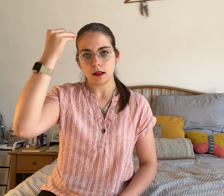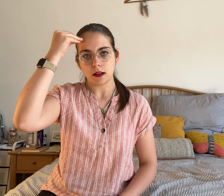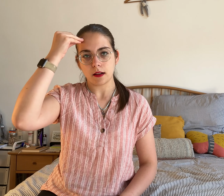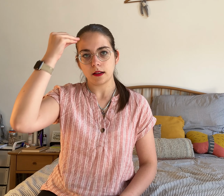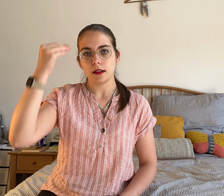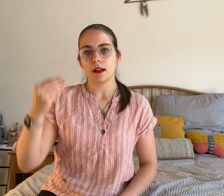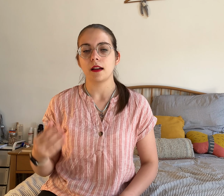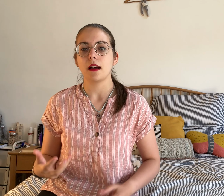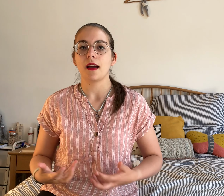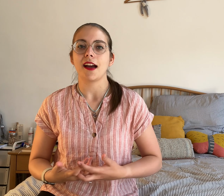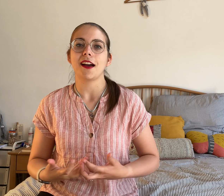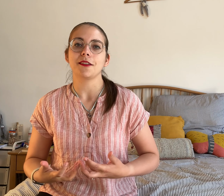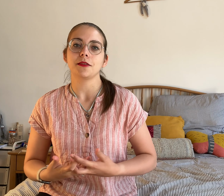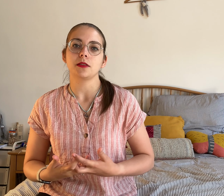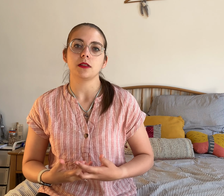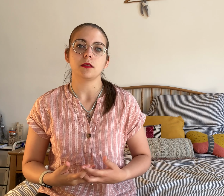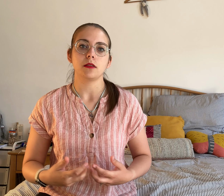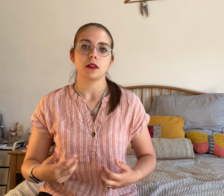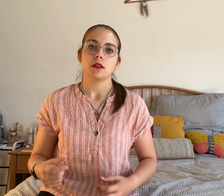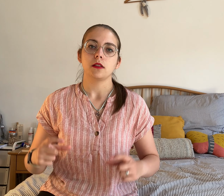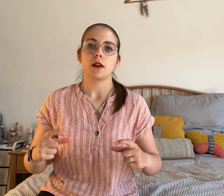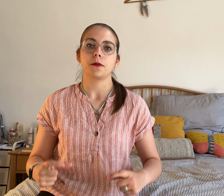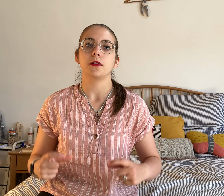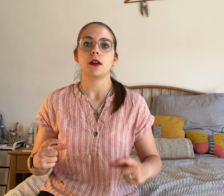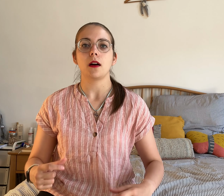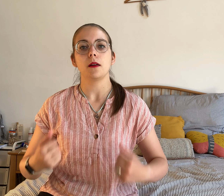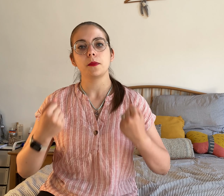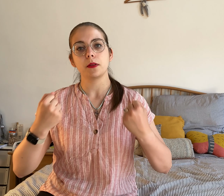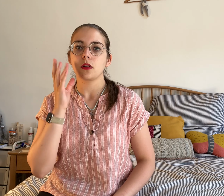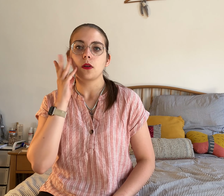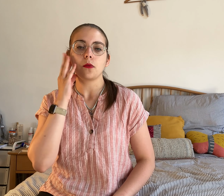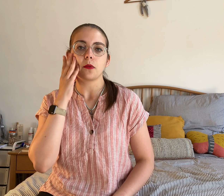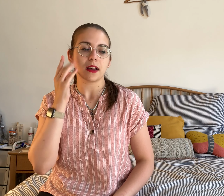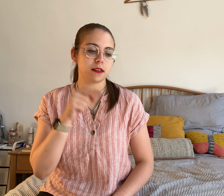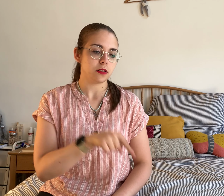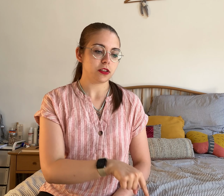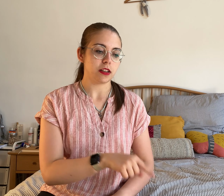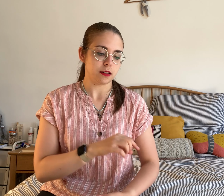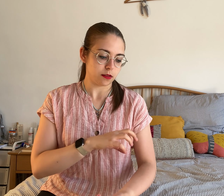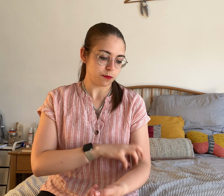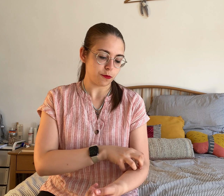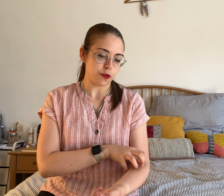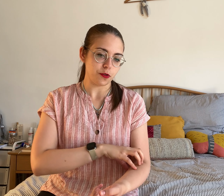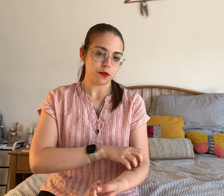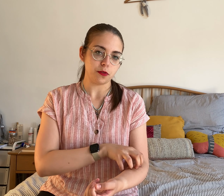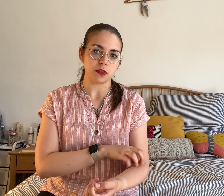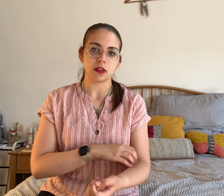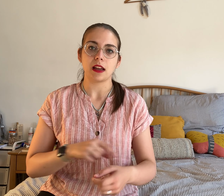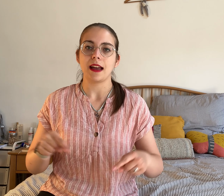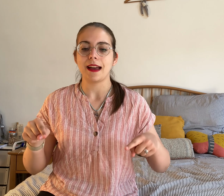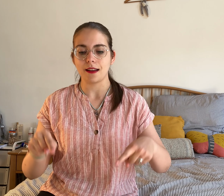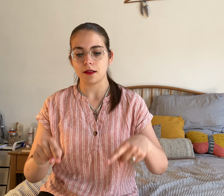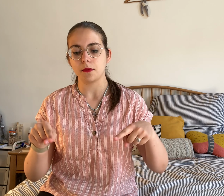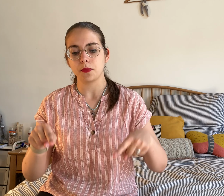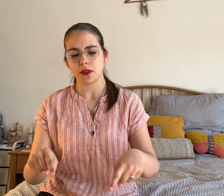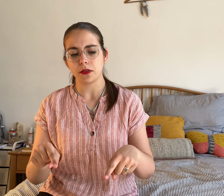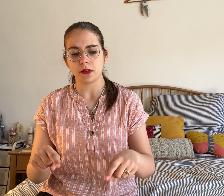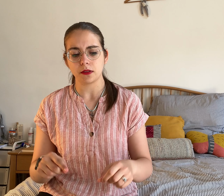learn but learns how to toughen up when she's bruised and abused